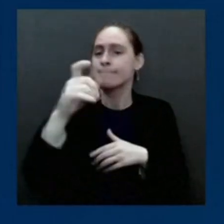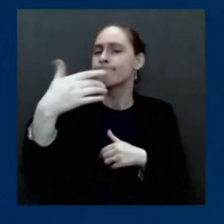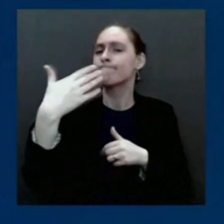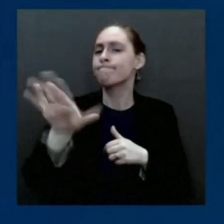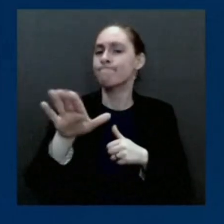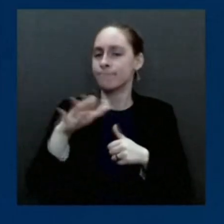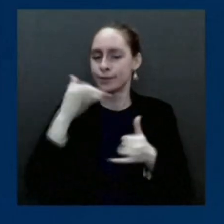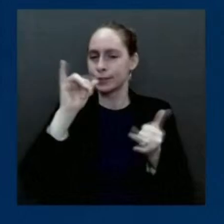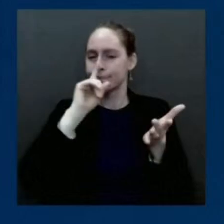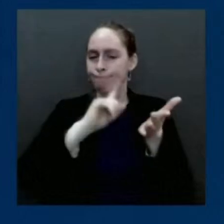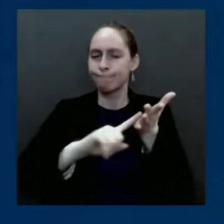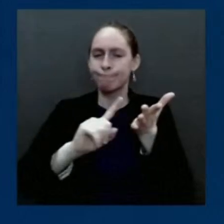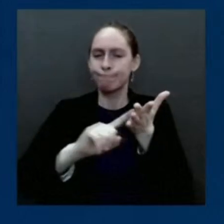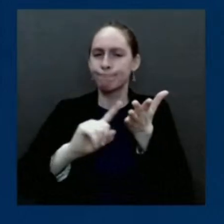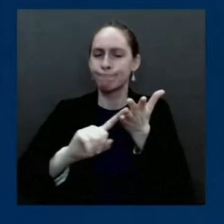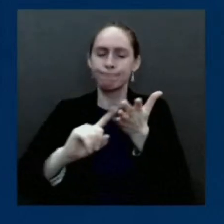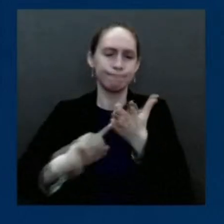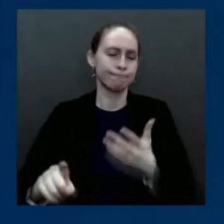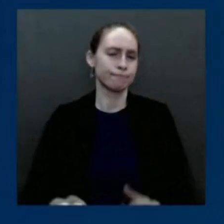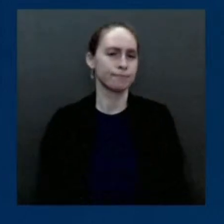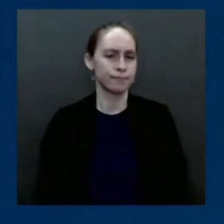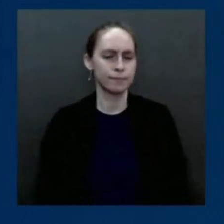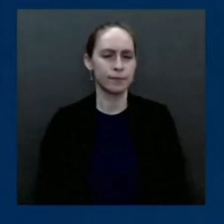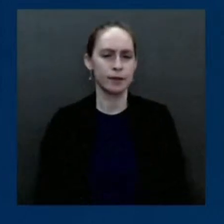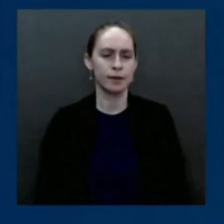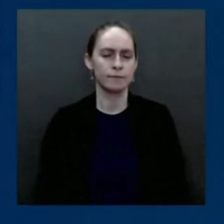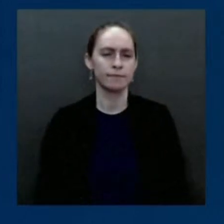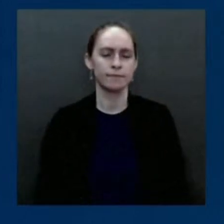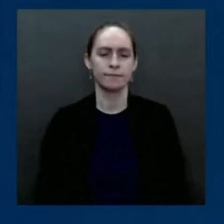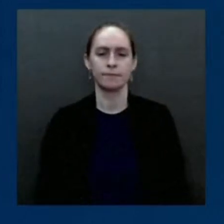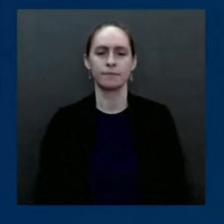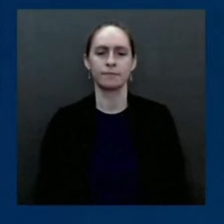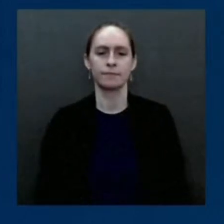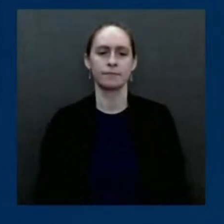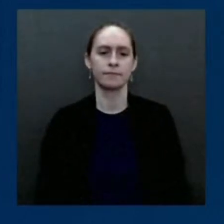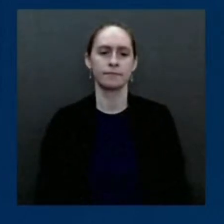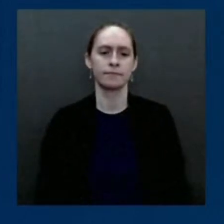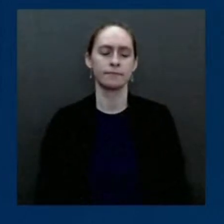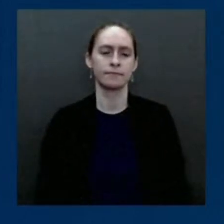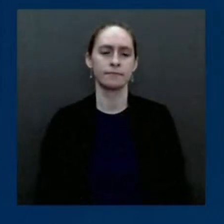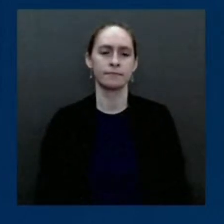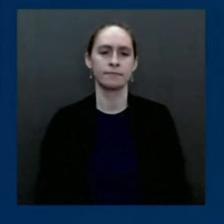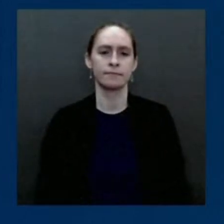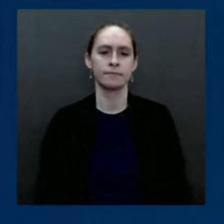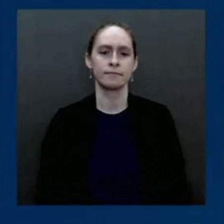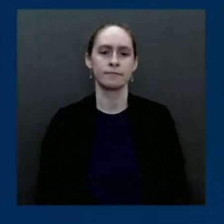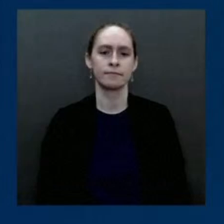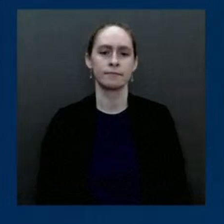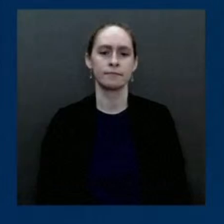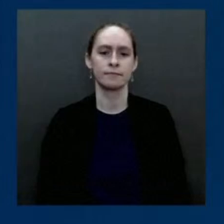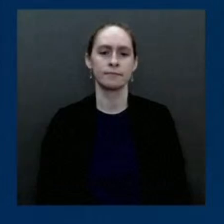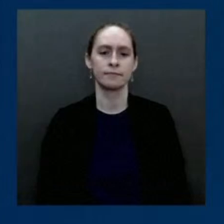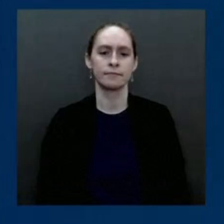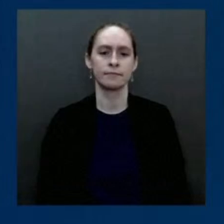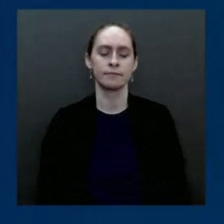INCREASED TRANCE MISSIBILITY OF OMICRON RESULTING IN EXTREMELY HIGH VOLUME OF CASES